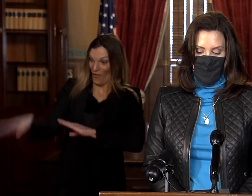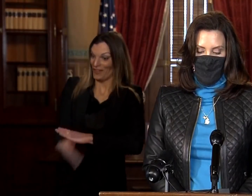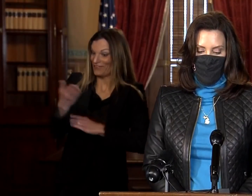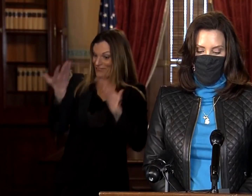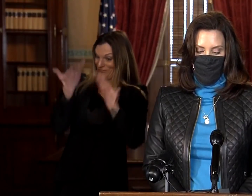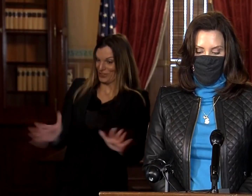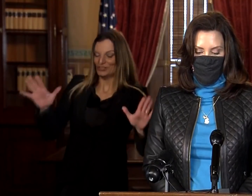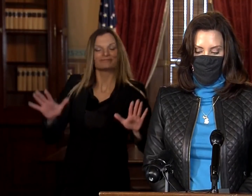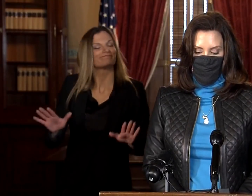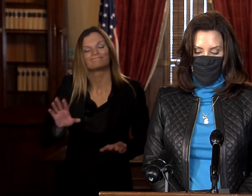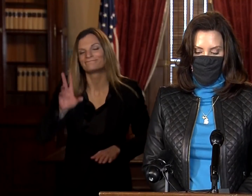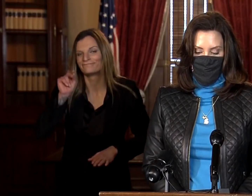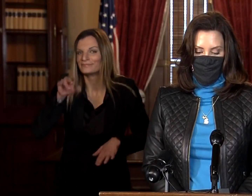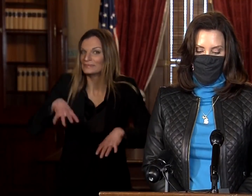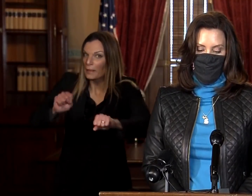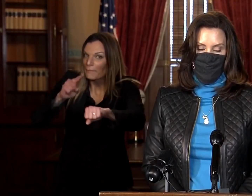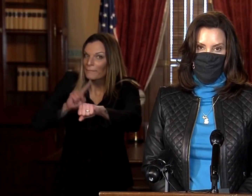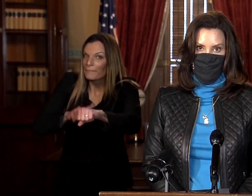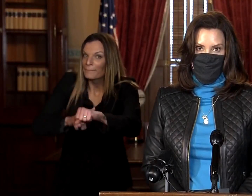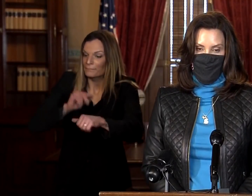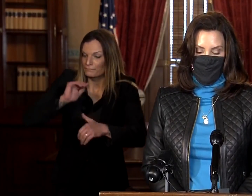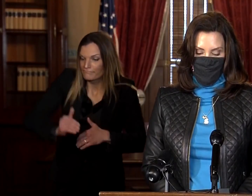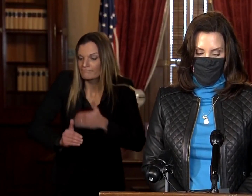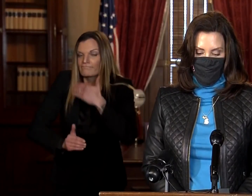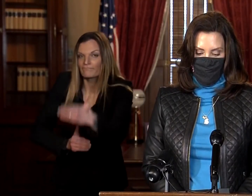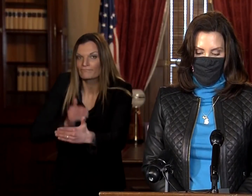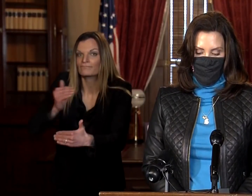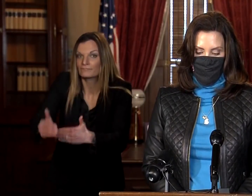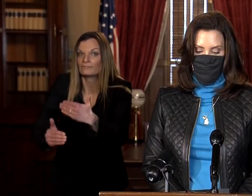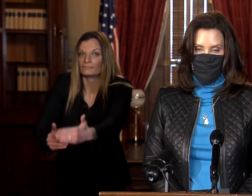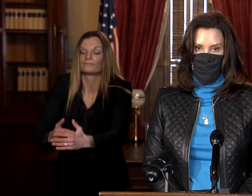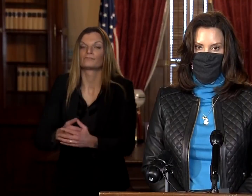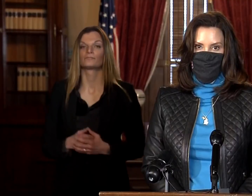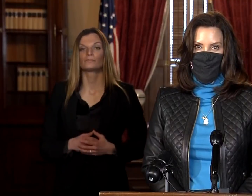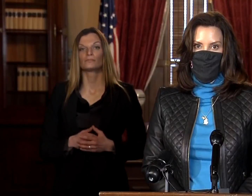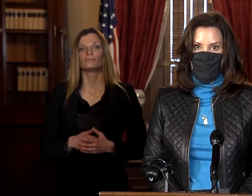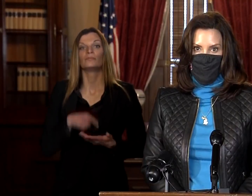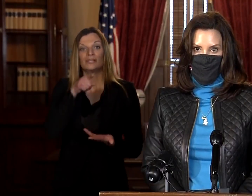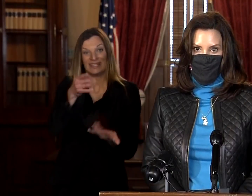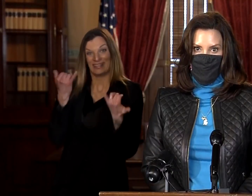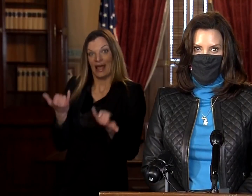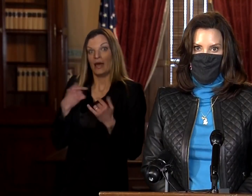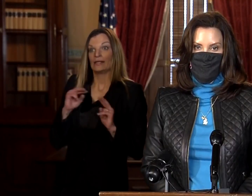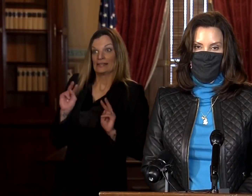that’s why it’s important that we continue to all do our part. we continue to all do our part. One of the most important things One of the most important things that Michigan adults can do